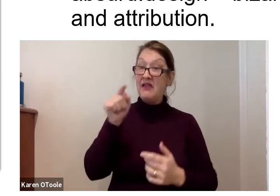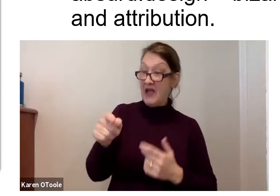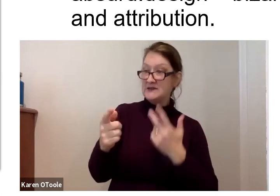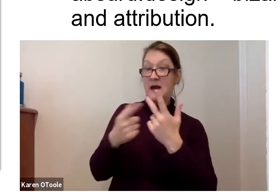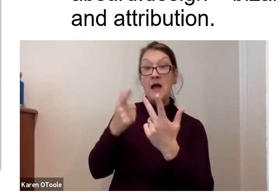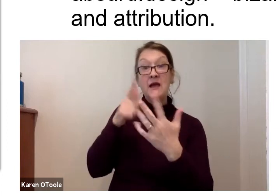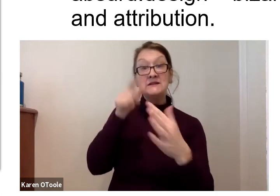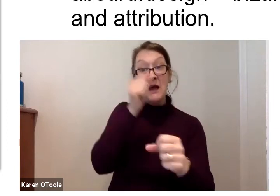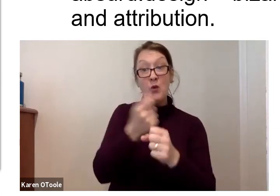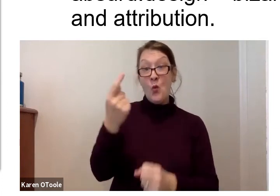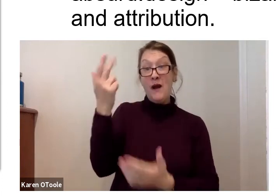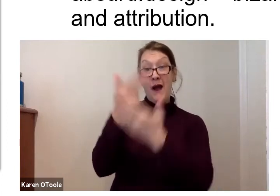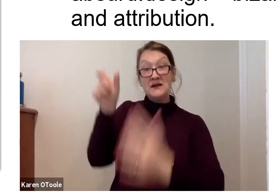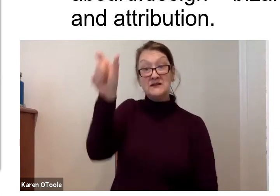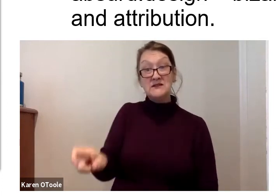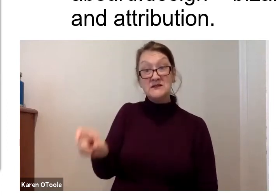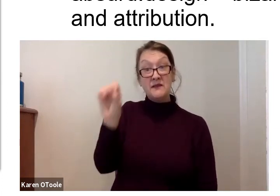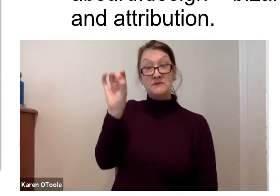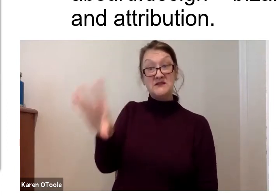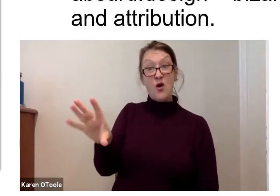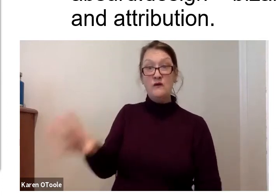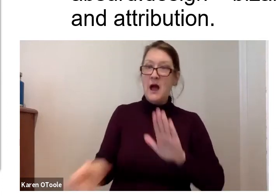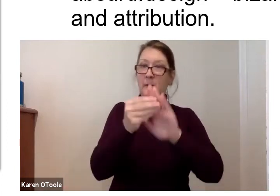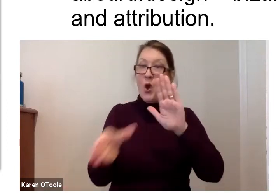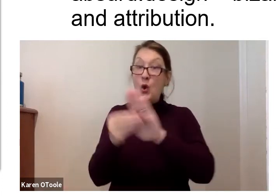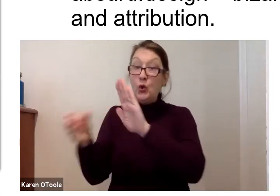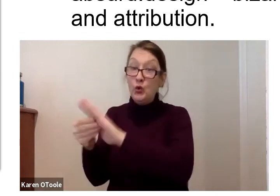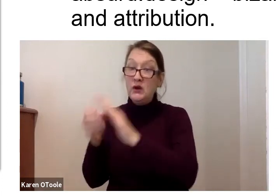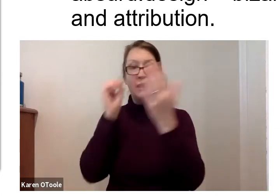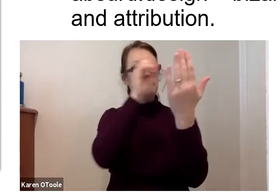who's creating things that is kind of different, interesting.